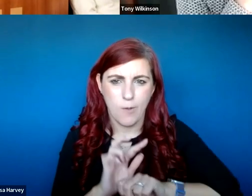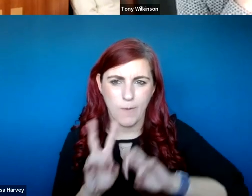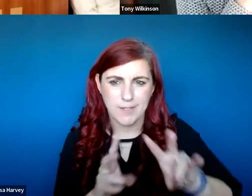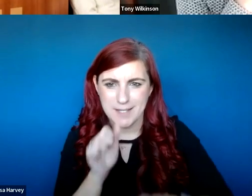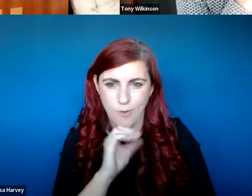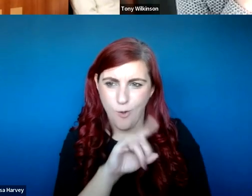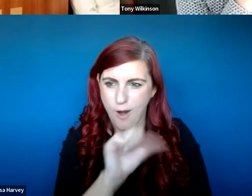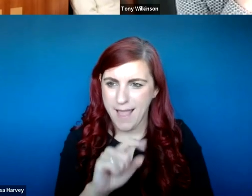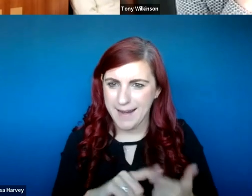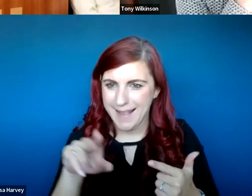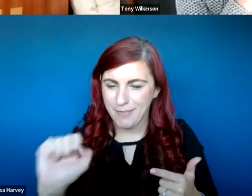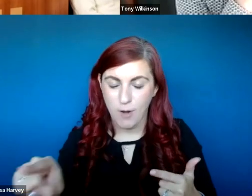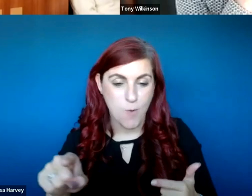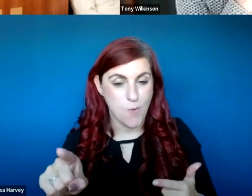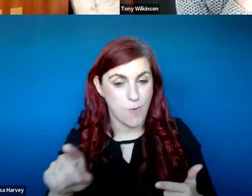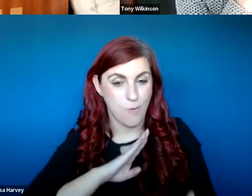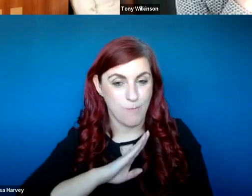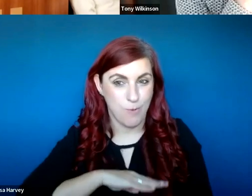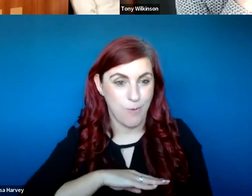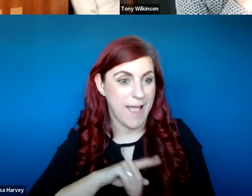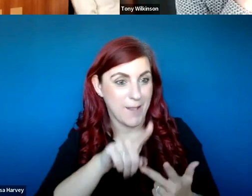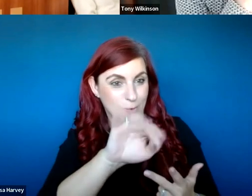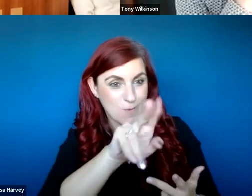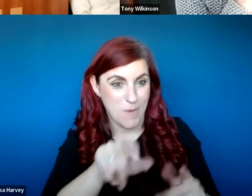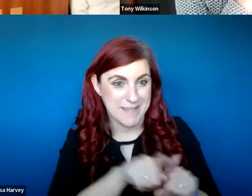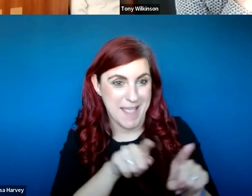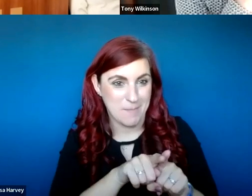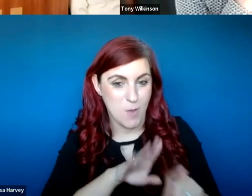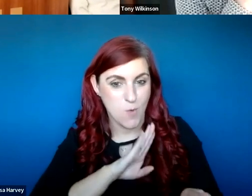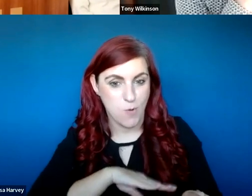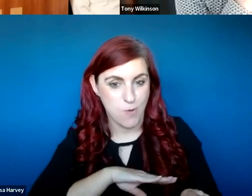So Orla and Catherine and Tony you got away lightly, but lots of positive